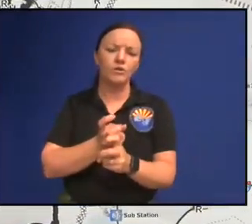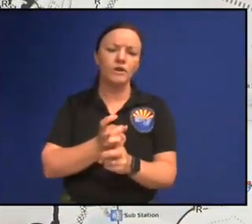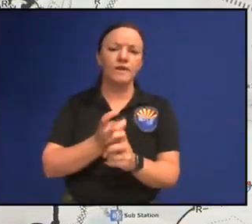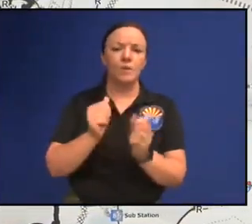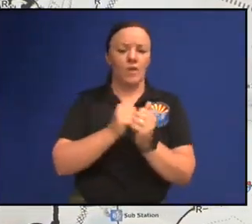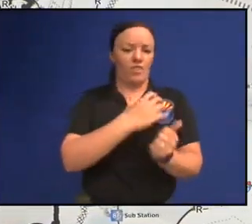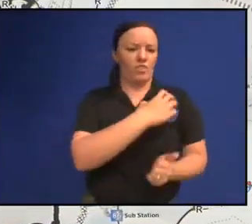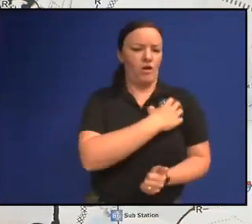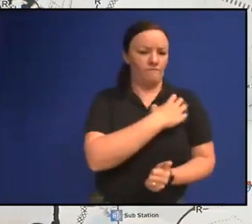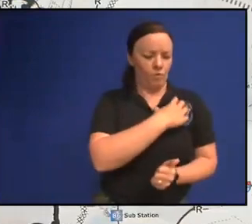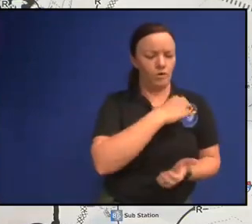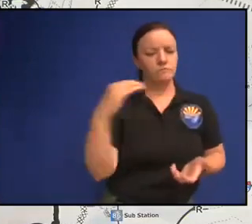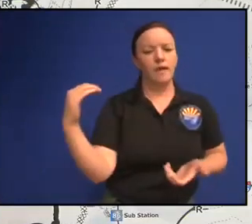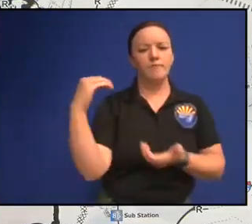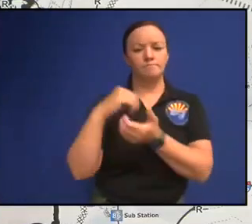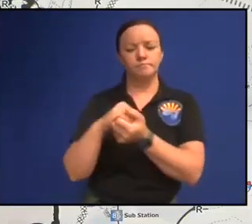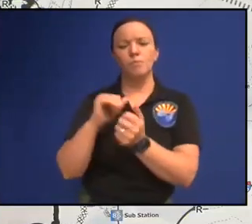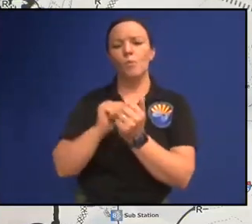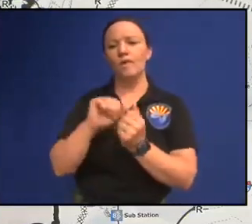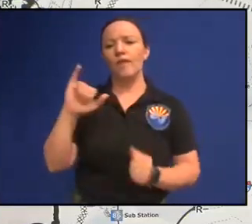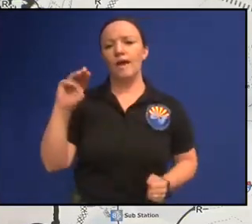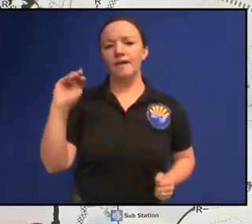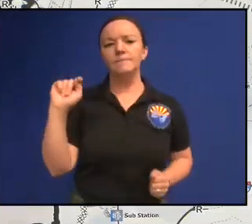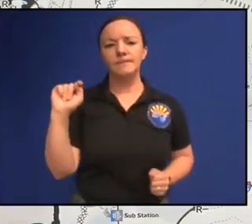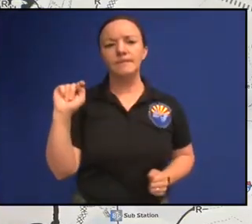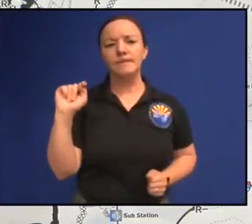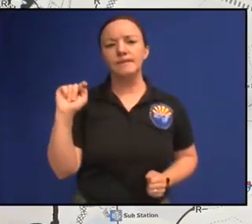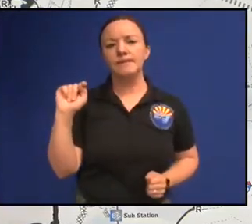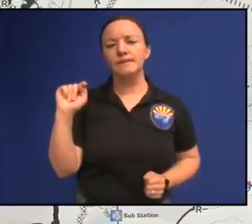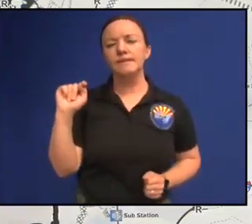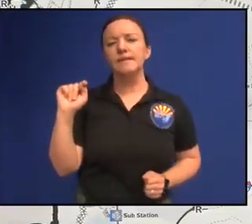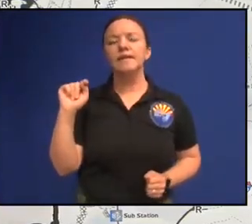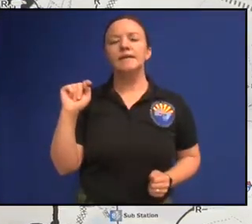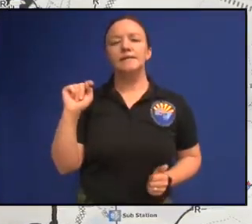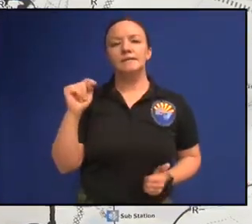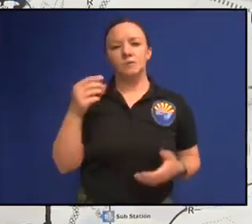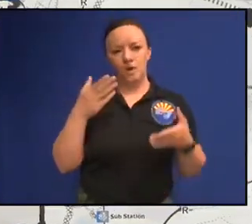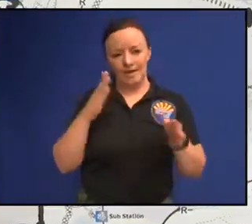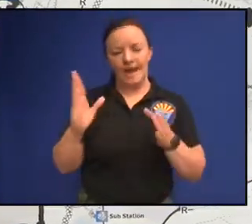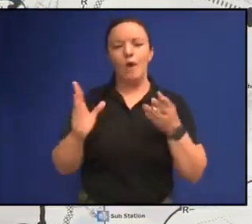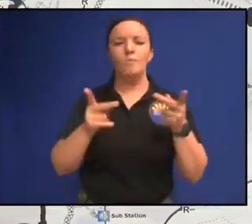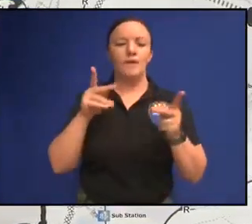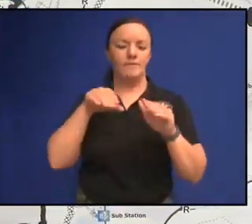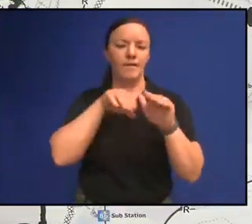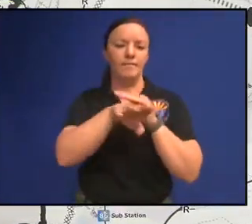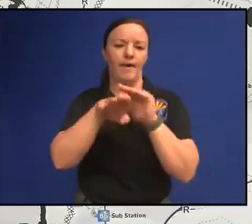MANAGEMENT TEAM TO GET PEOPLE BACK INTO THEIR HOMES AND OUT OF EVACUATION STATUS.